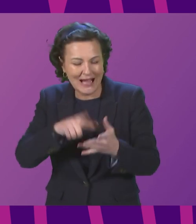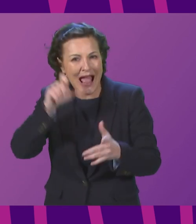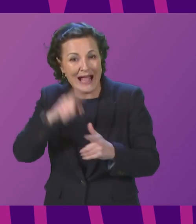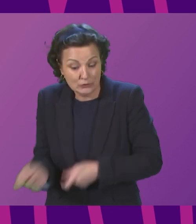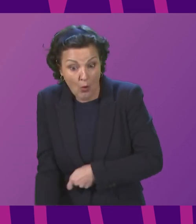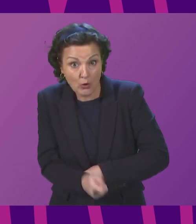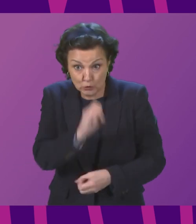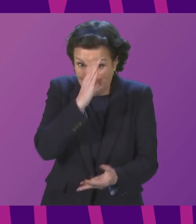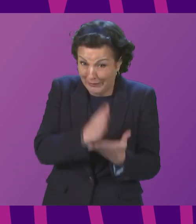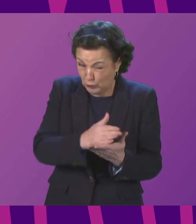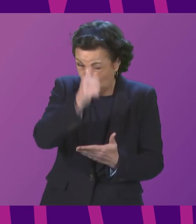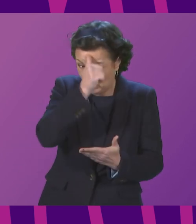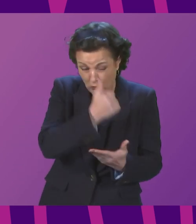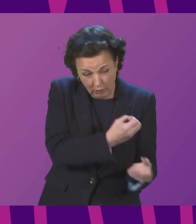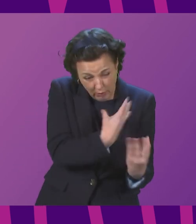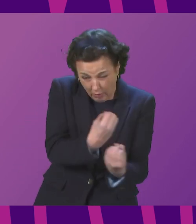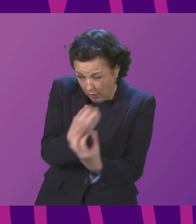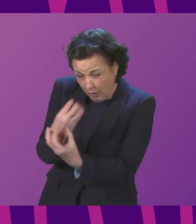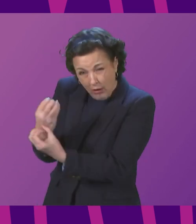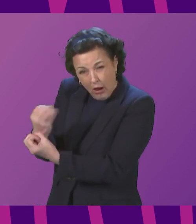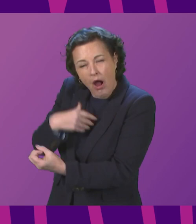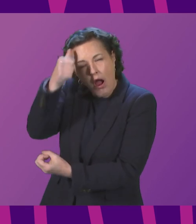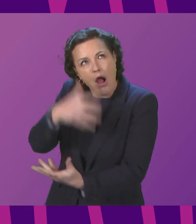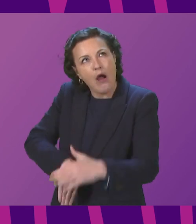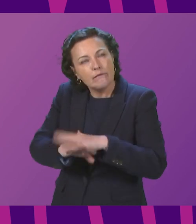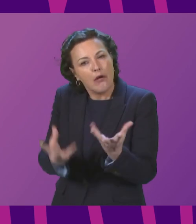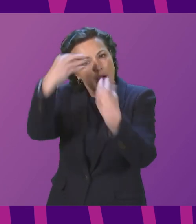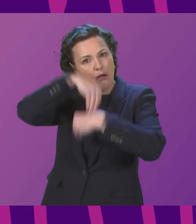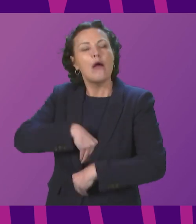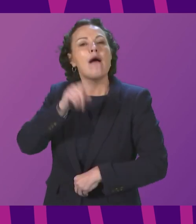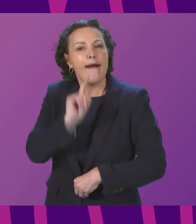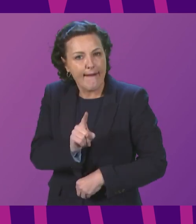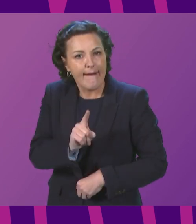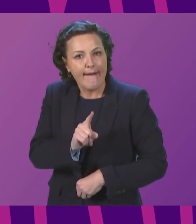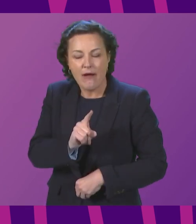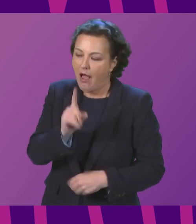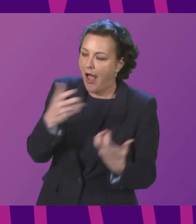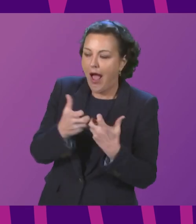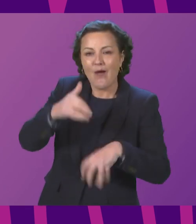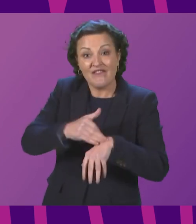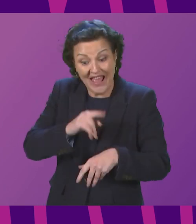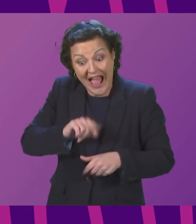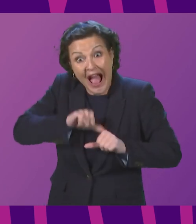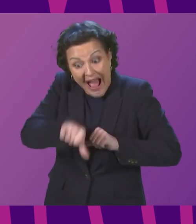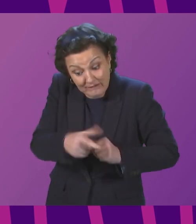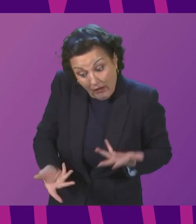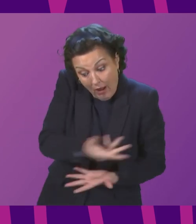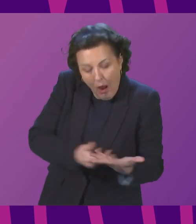the current measures are having. Following that, we will get the money to clubs as quickly as possible.